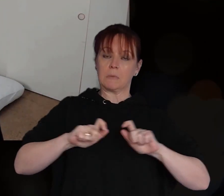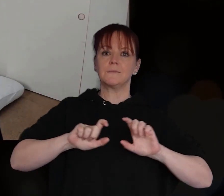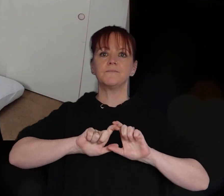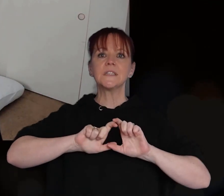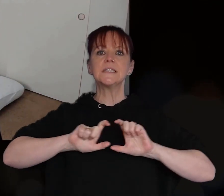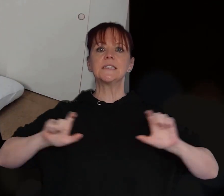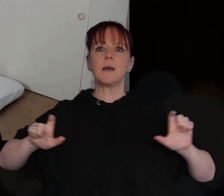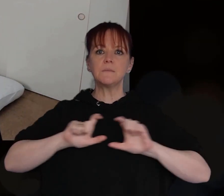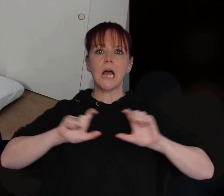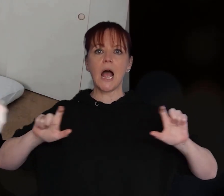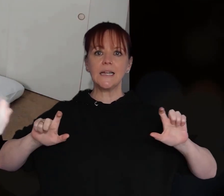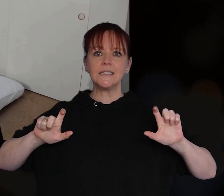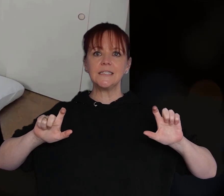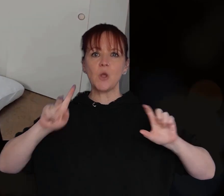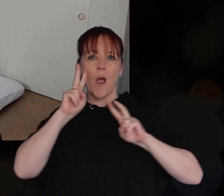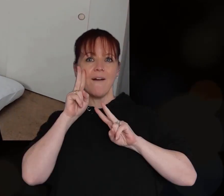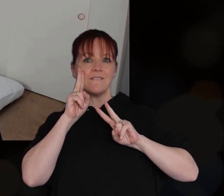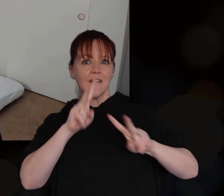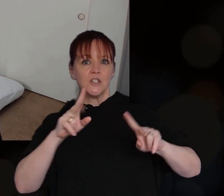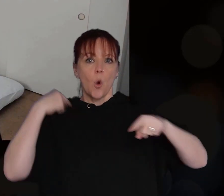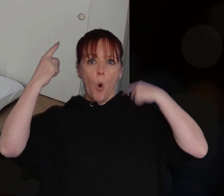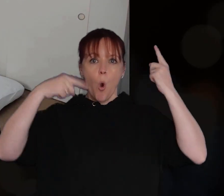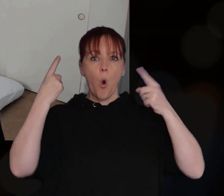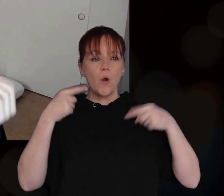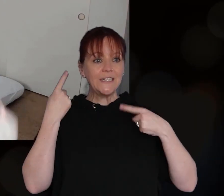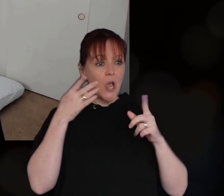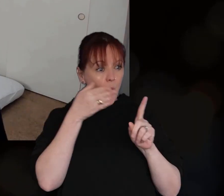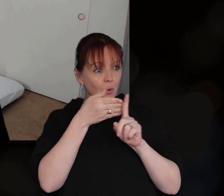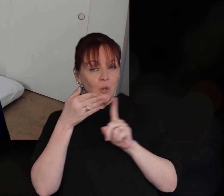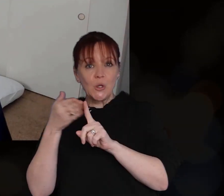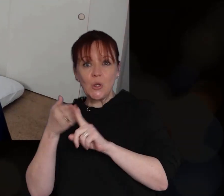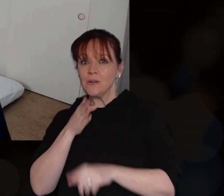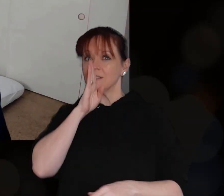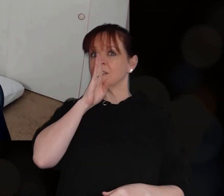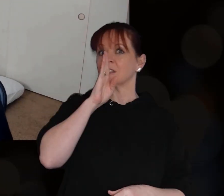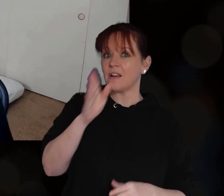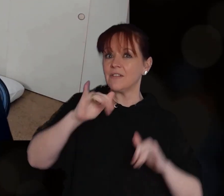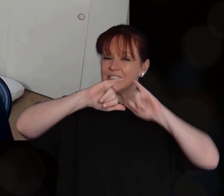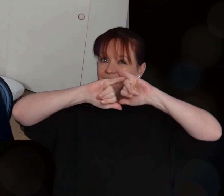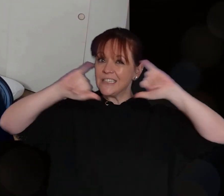visual audio cues, directional indicators and even asymmetric volume frequencies.